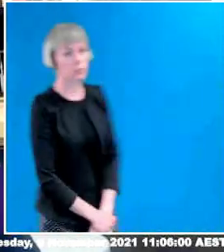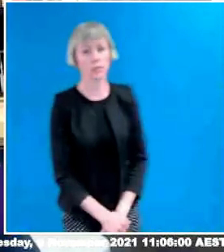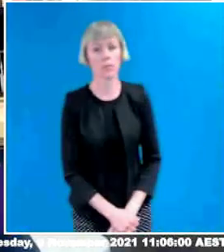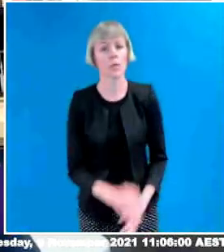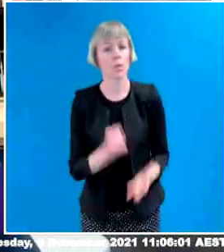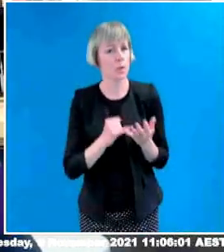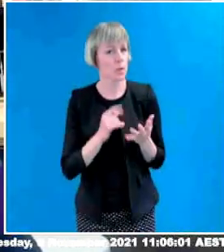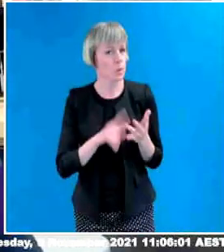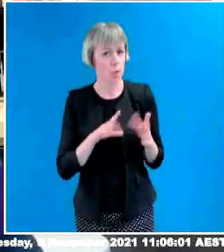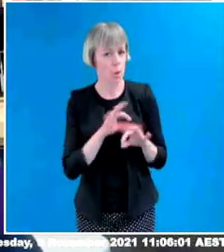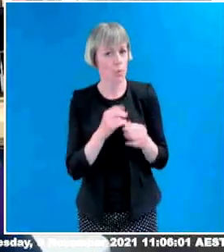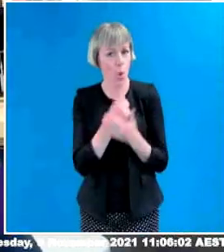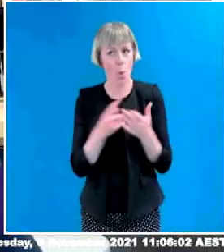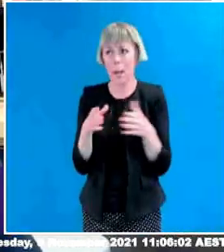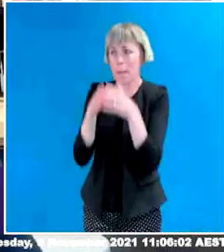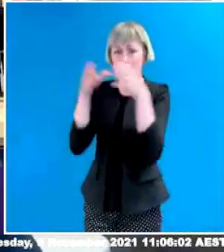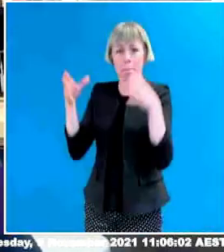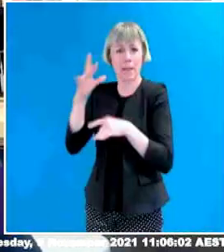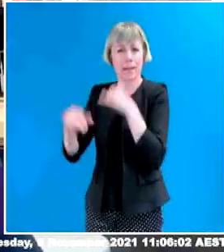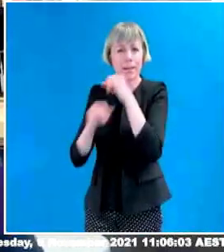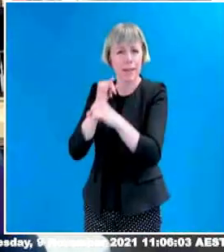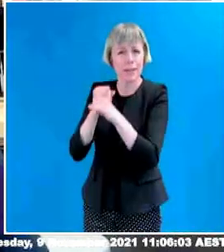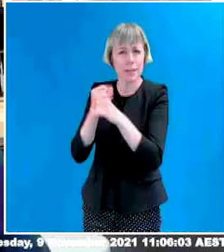small businesses that operate in Australia?